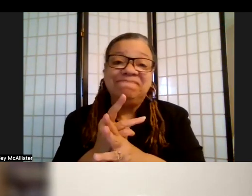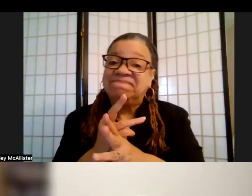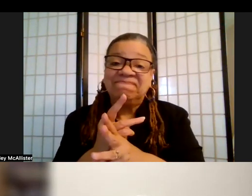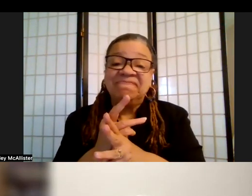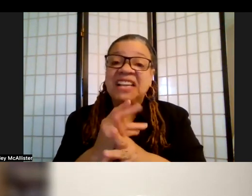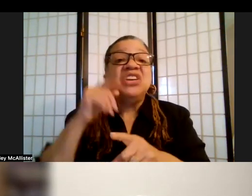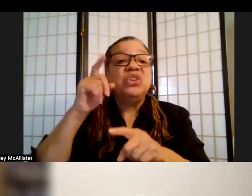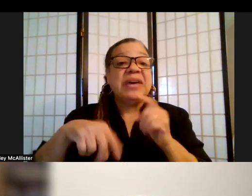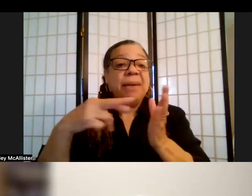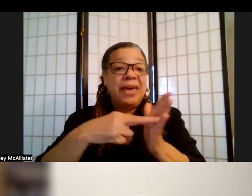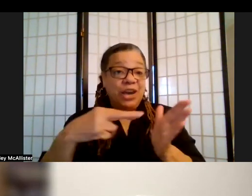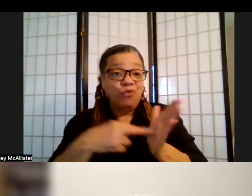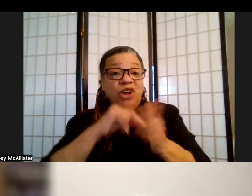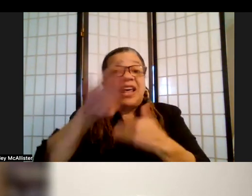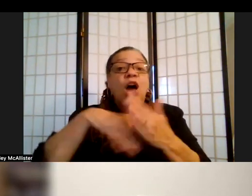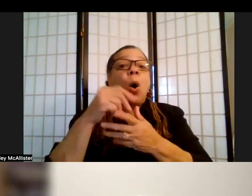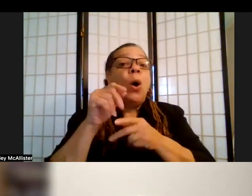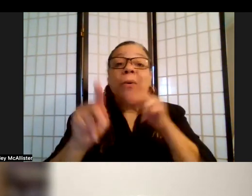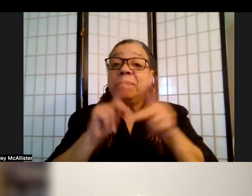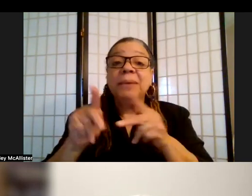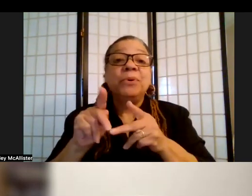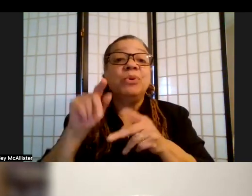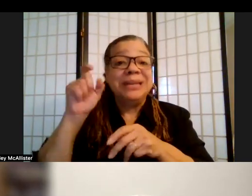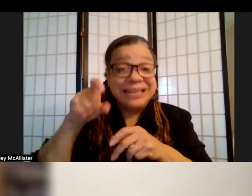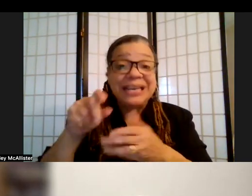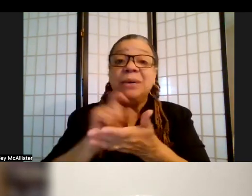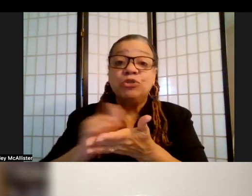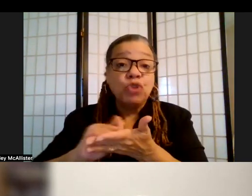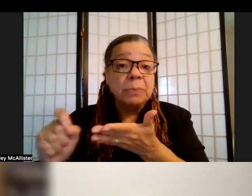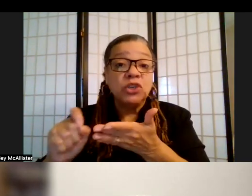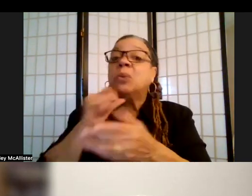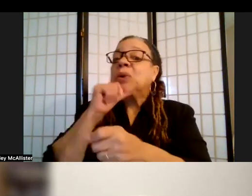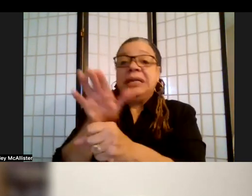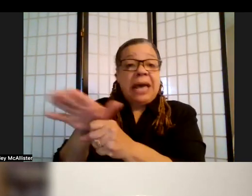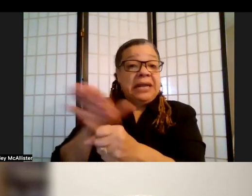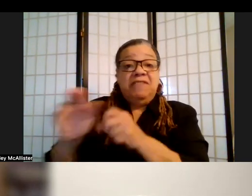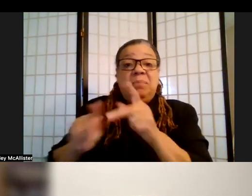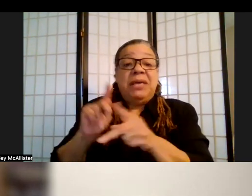that everybody needs a prescription, when they're not enough people to write that prescription. Sure, yes.